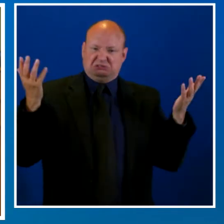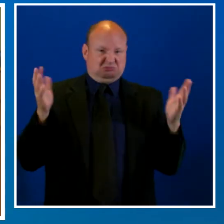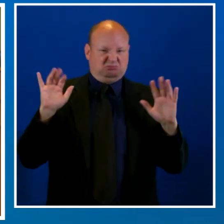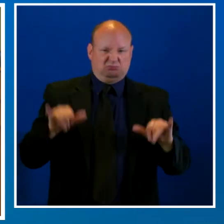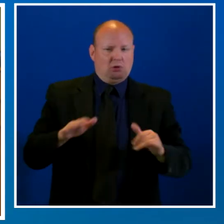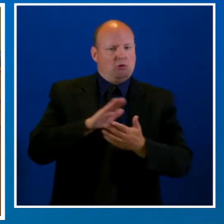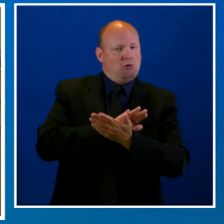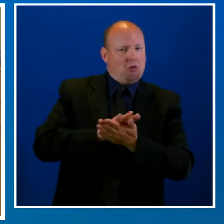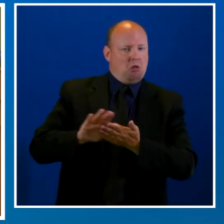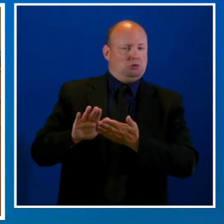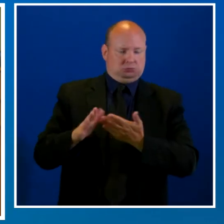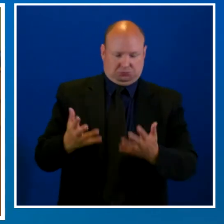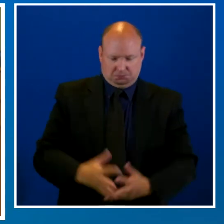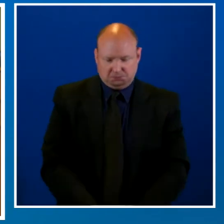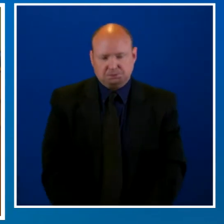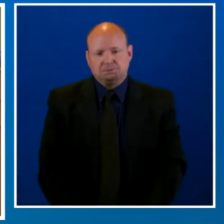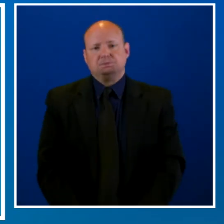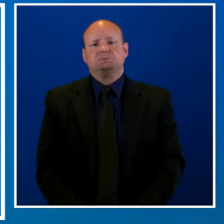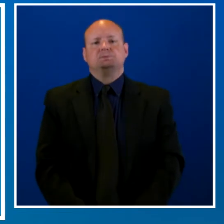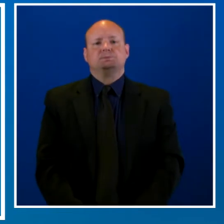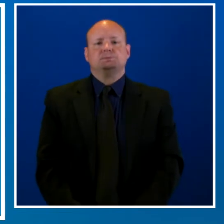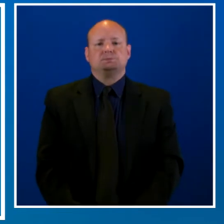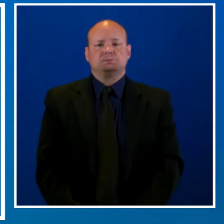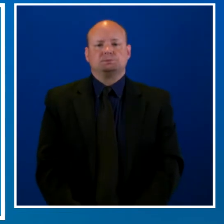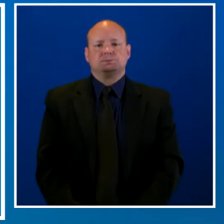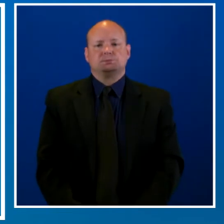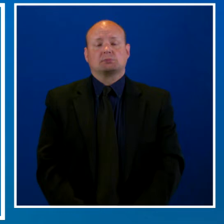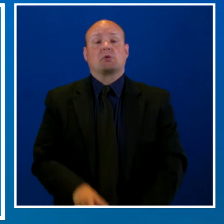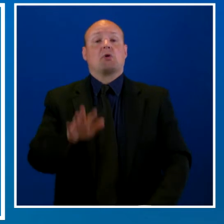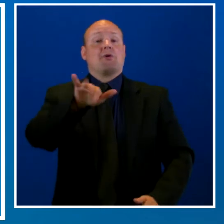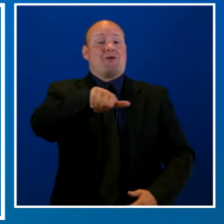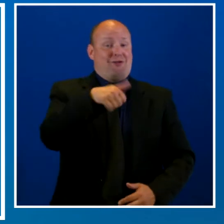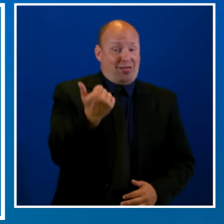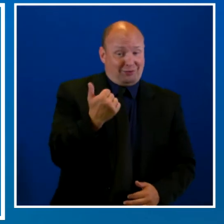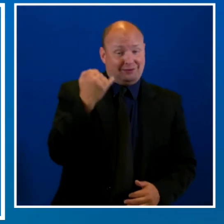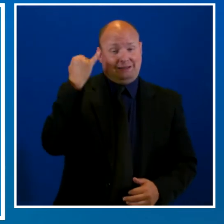And as an added incentive, if you stop by one of the four